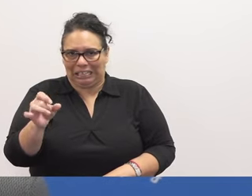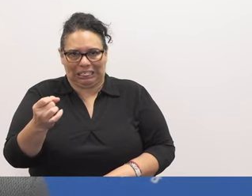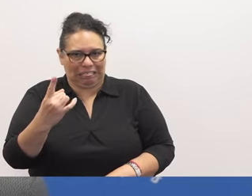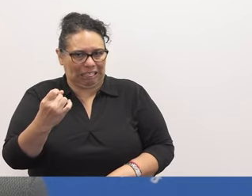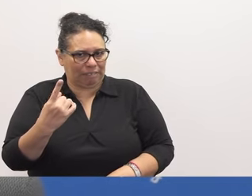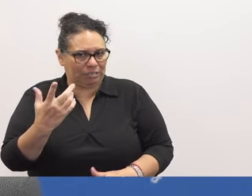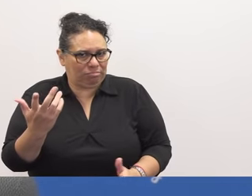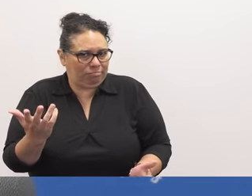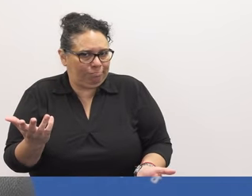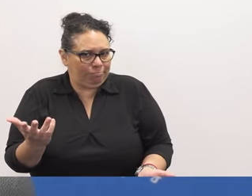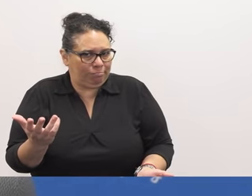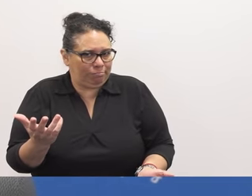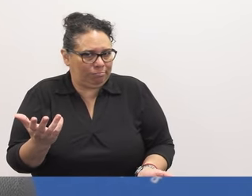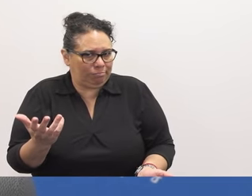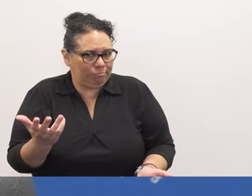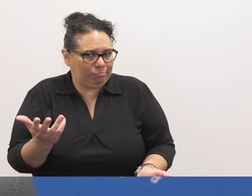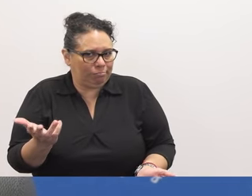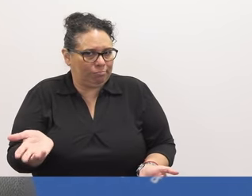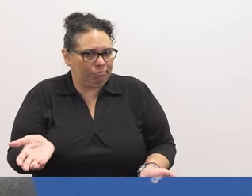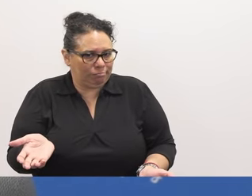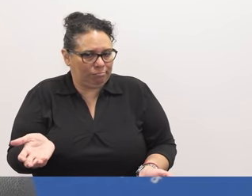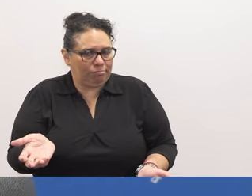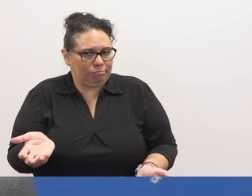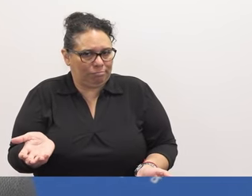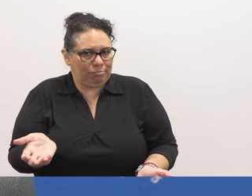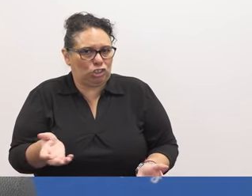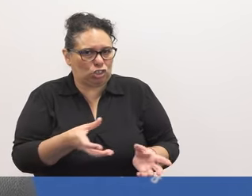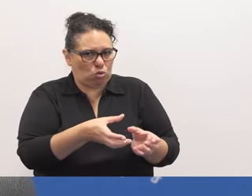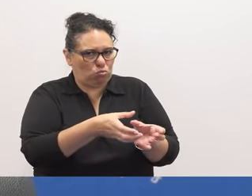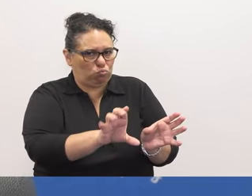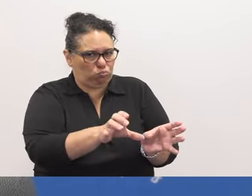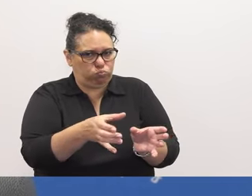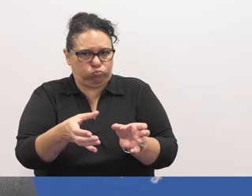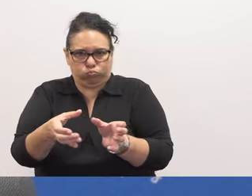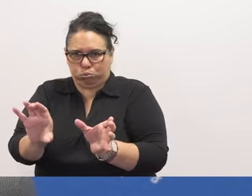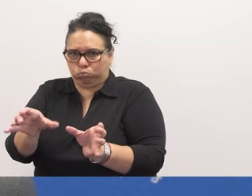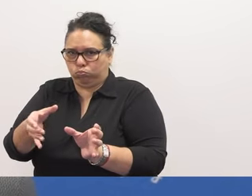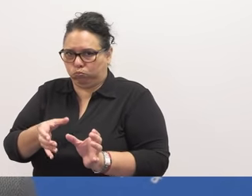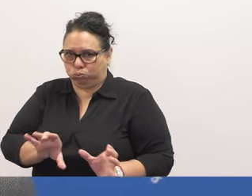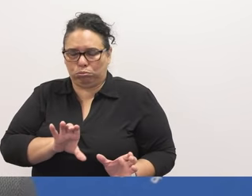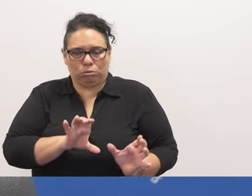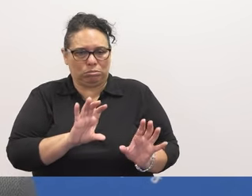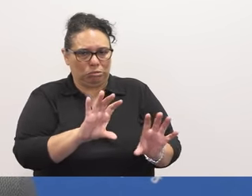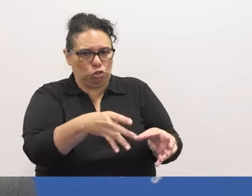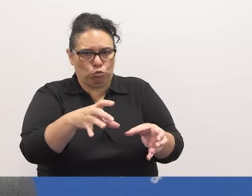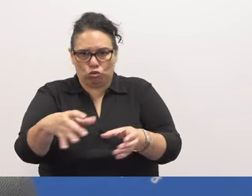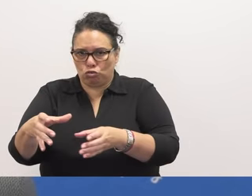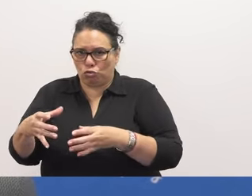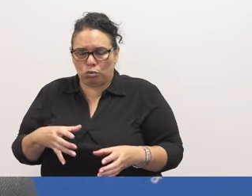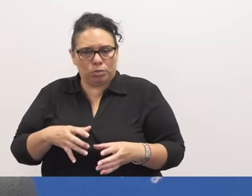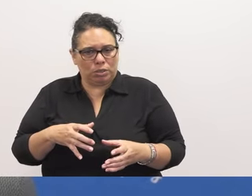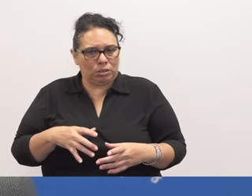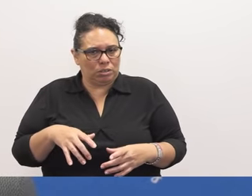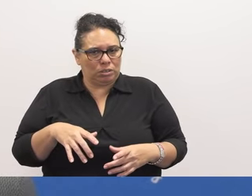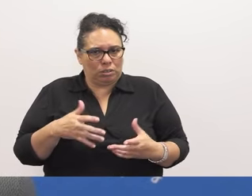So at some breakout groups, there was a question, what do you know about what, 9/11,